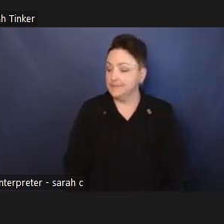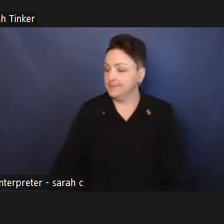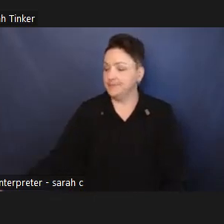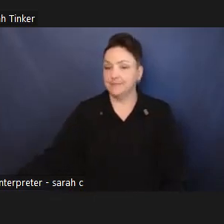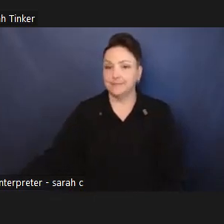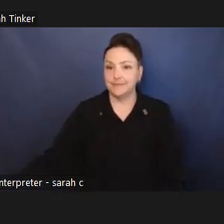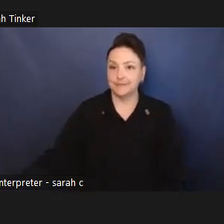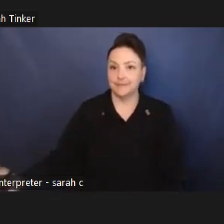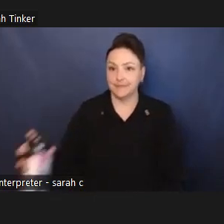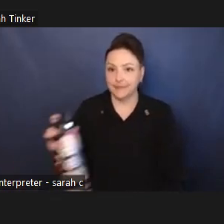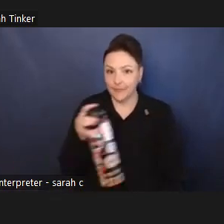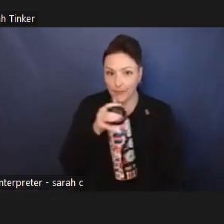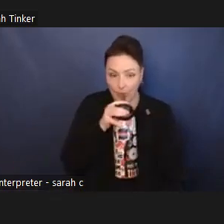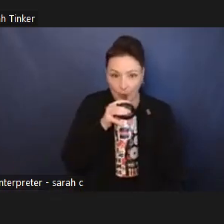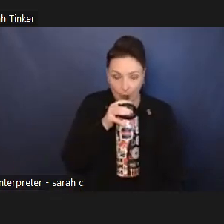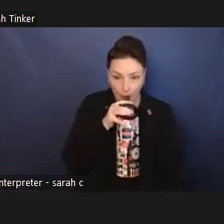Is it an f 5 thing perhaps?